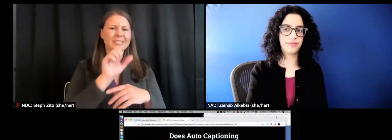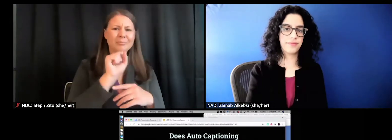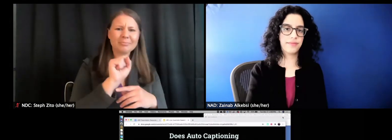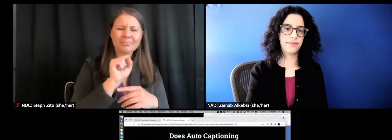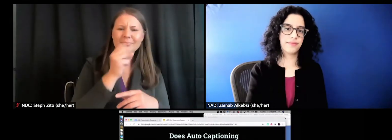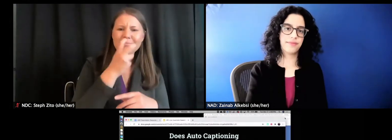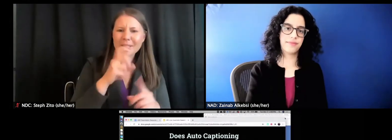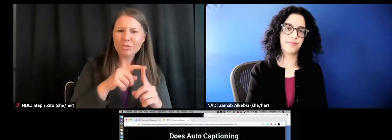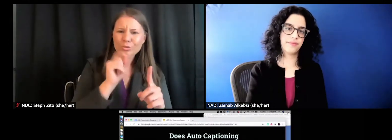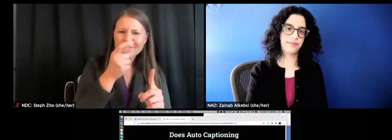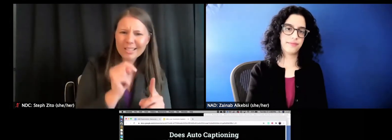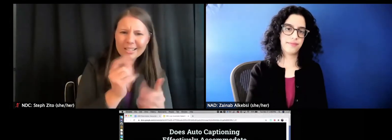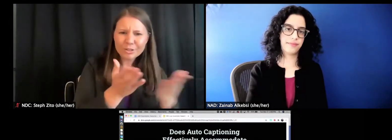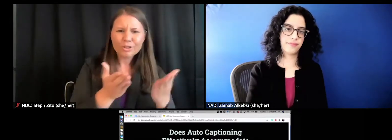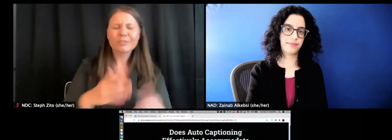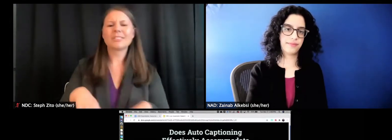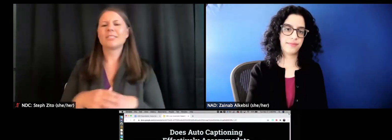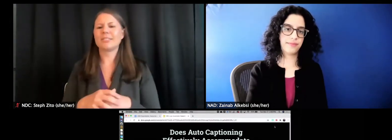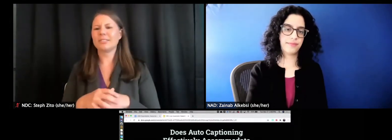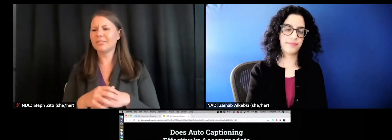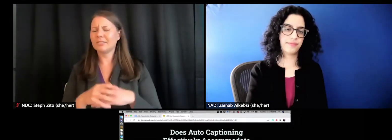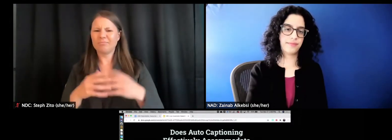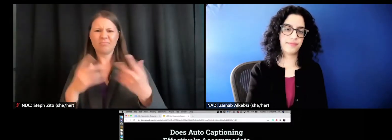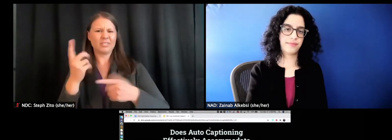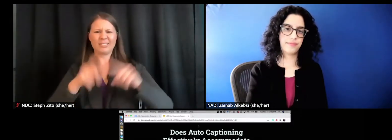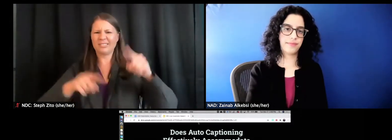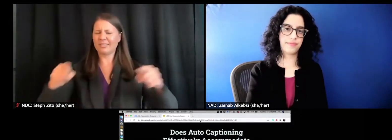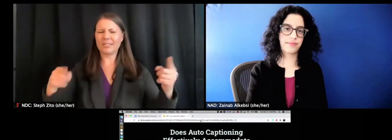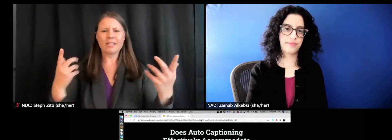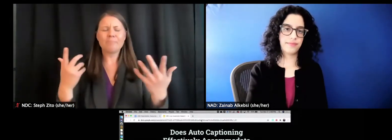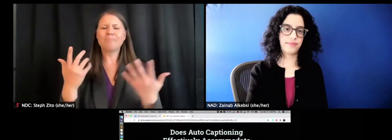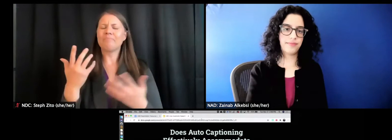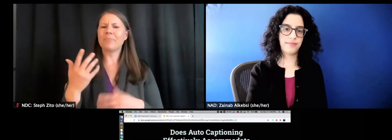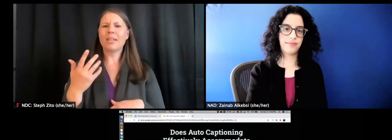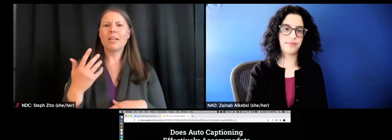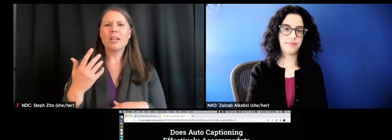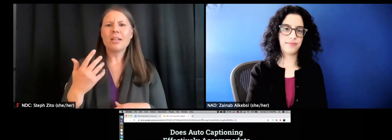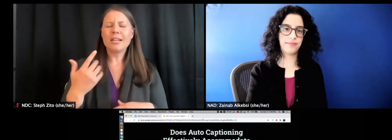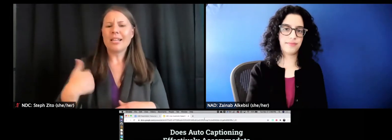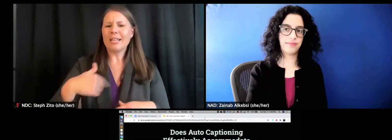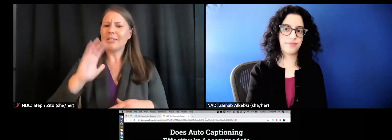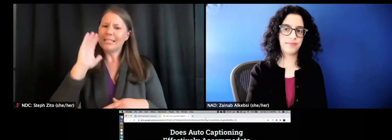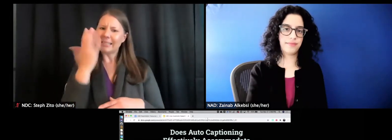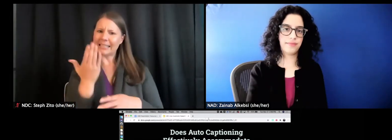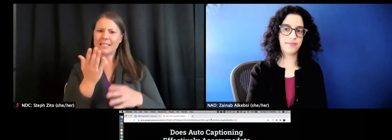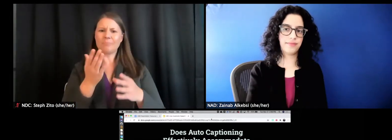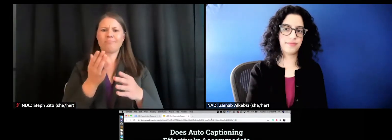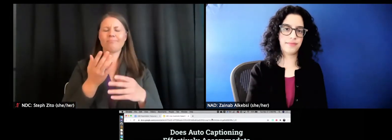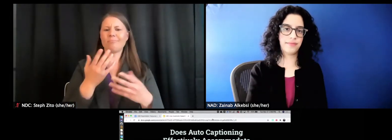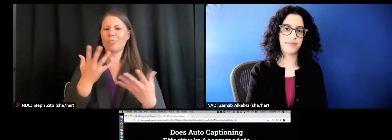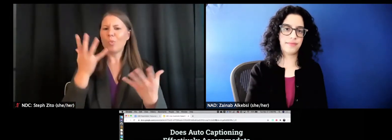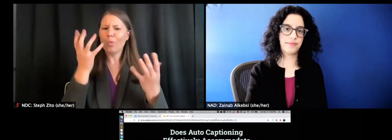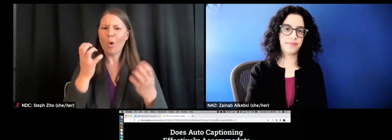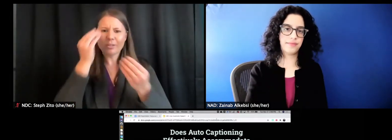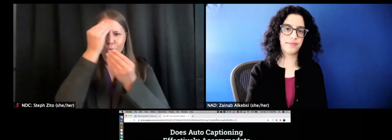with the National Association of the Deaf is because an increase in request and dialogue